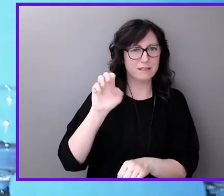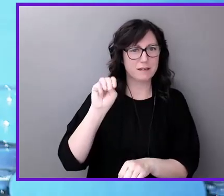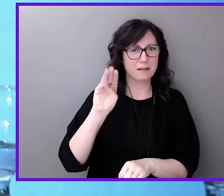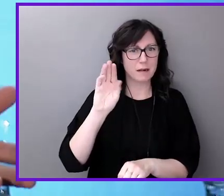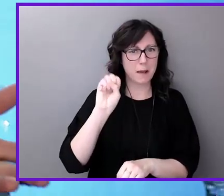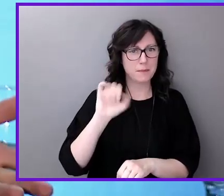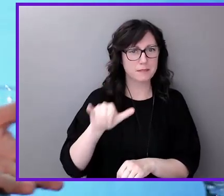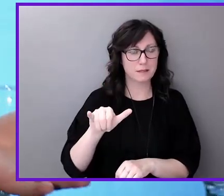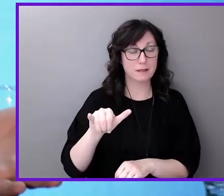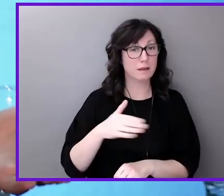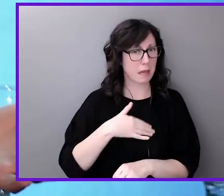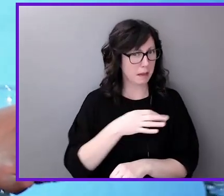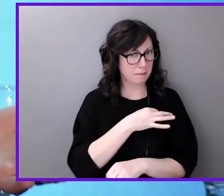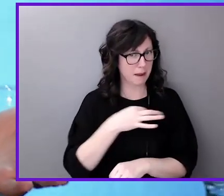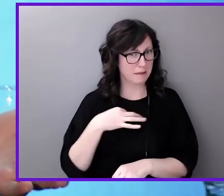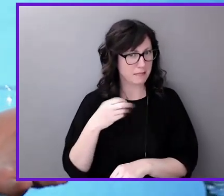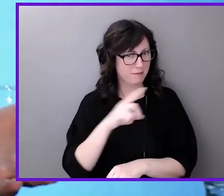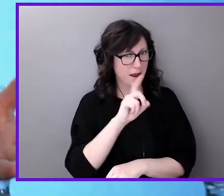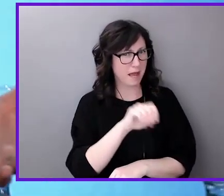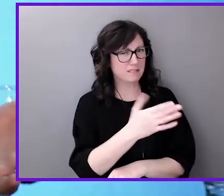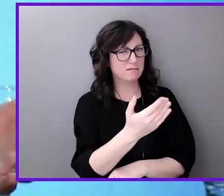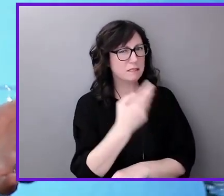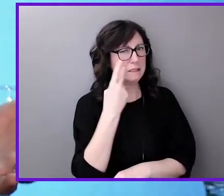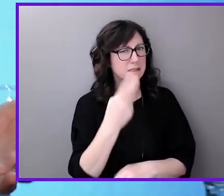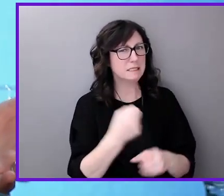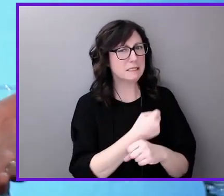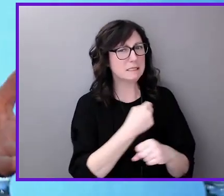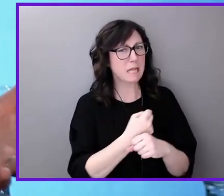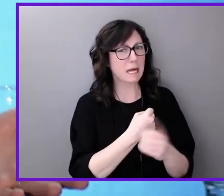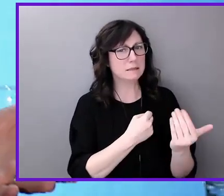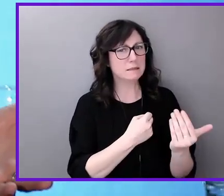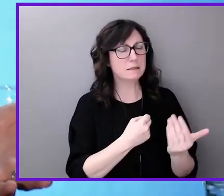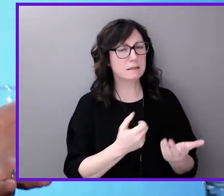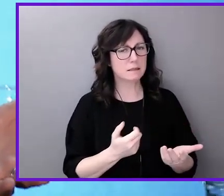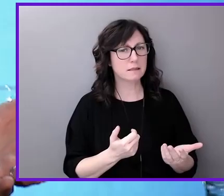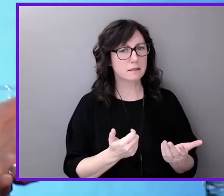my staff to show me the numbers in terms of where we are for what we invest.